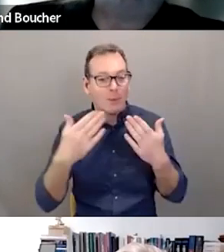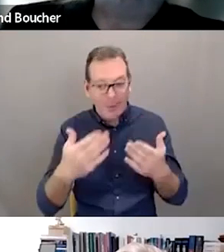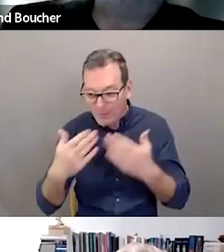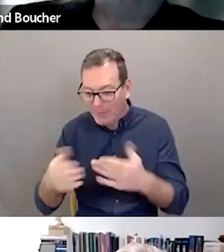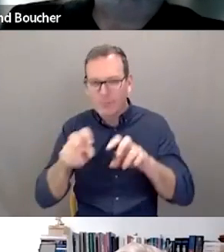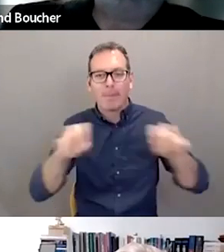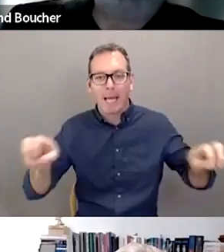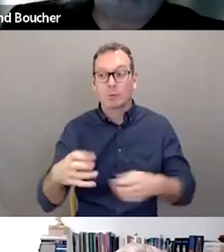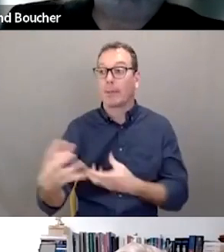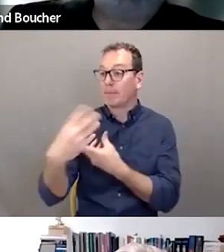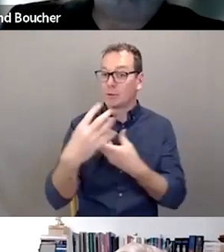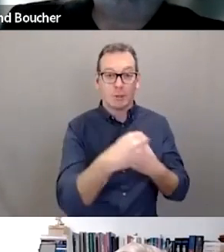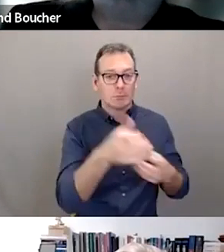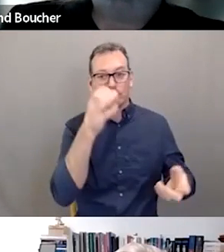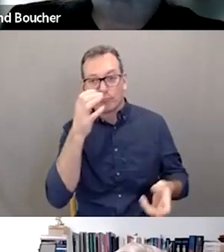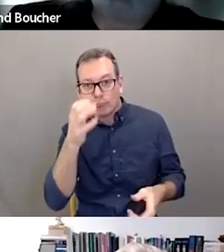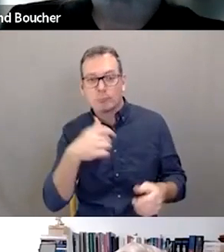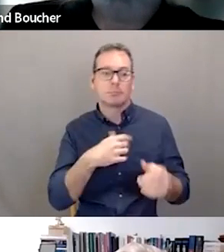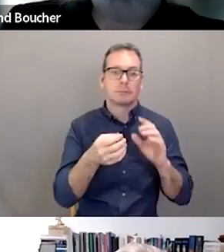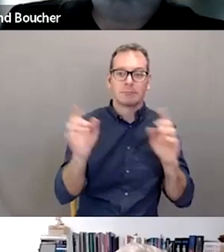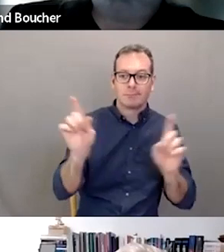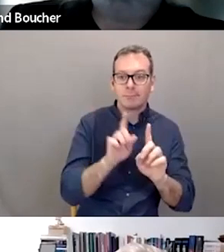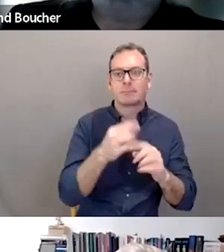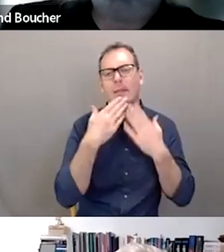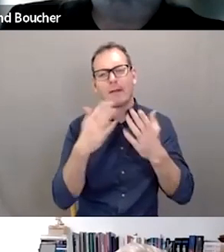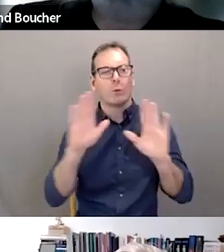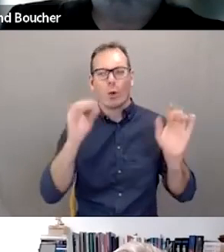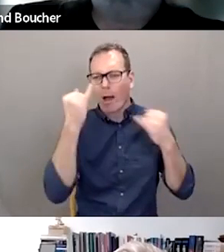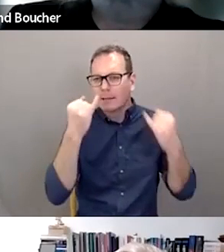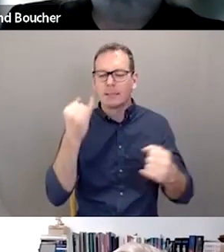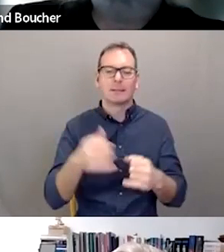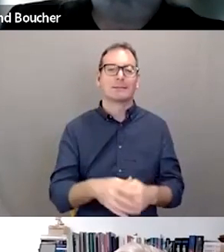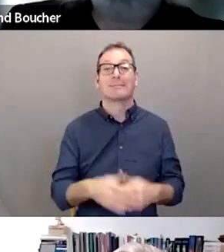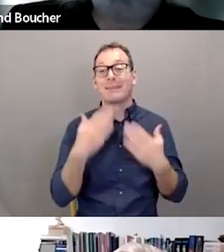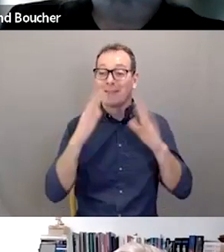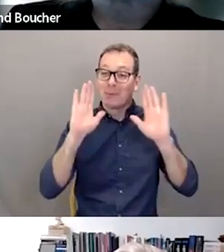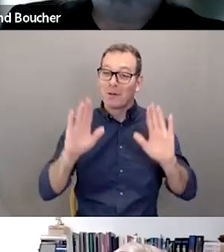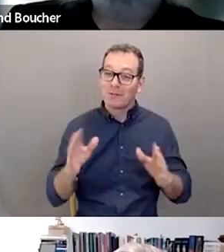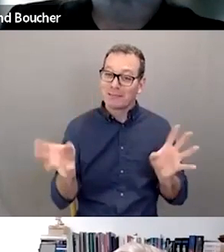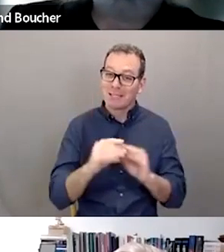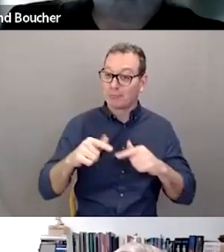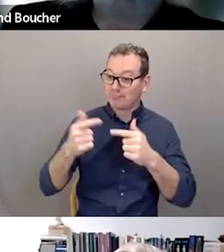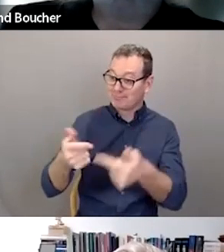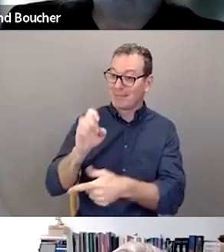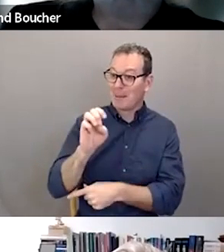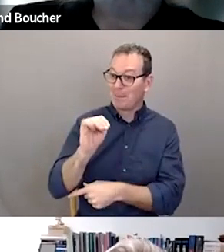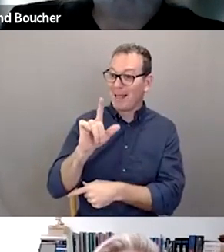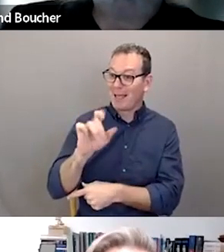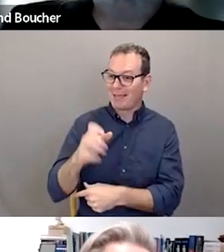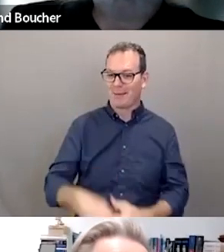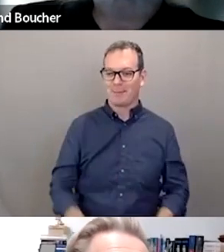delegates as well for your ideas and thank you for a wonderful session over to you Emile yeah I think